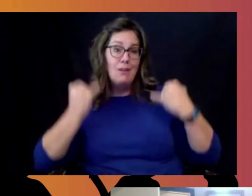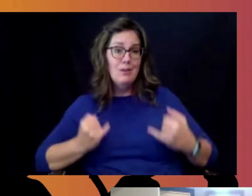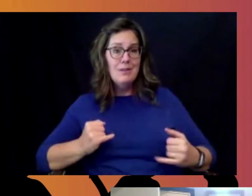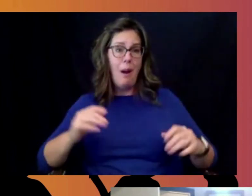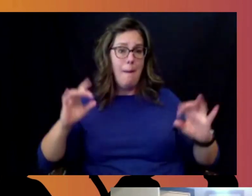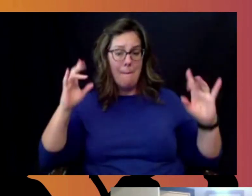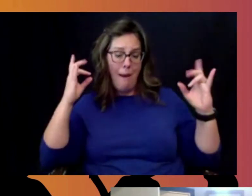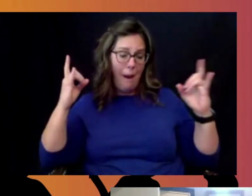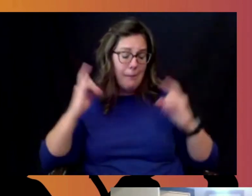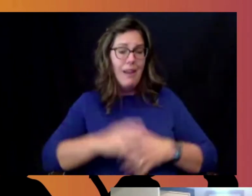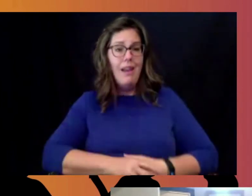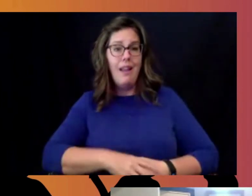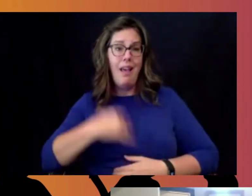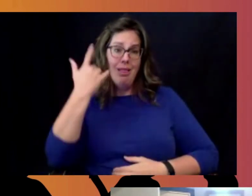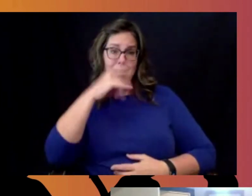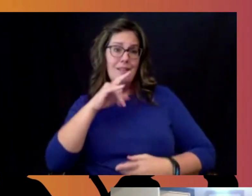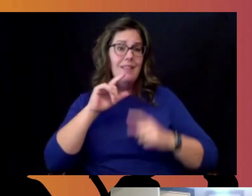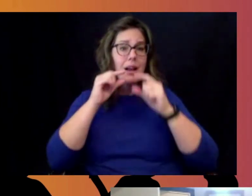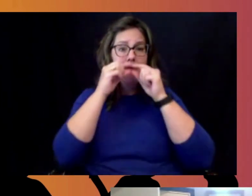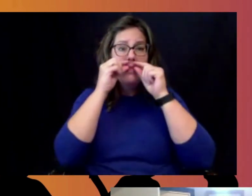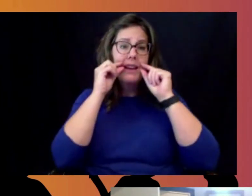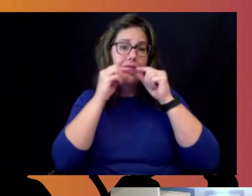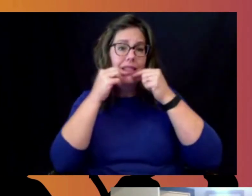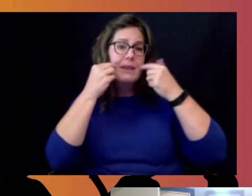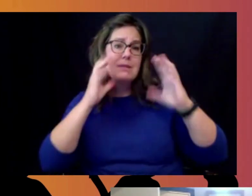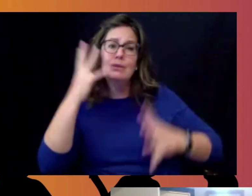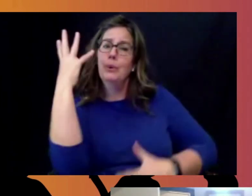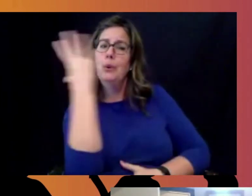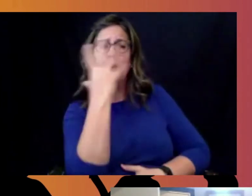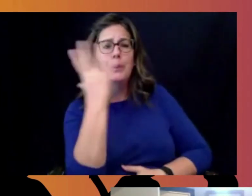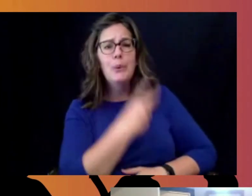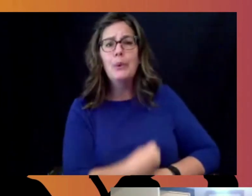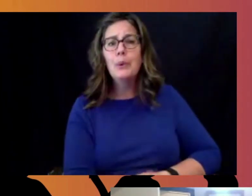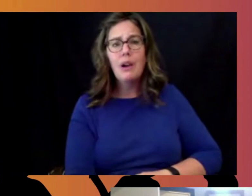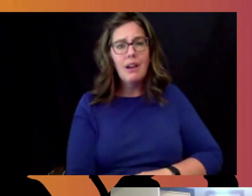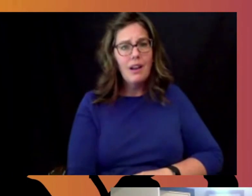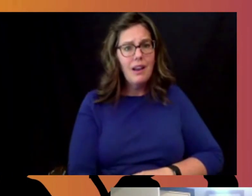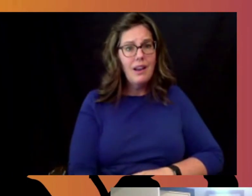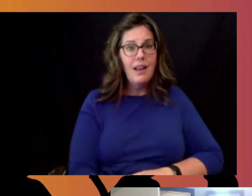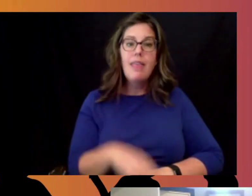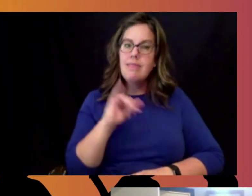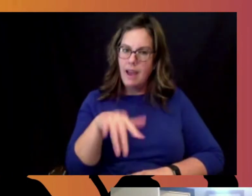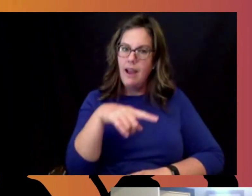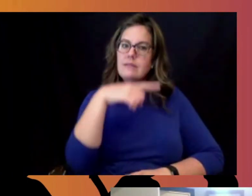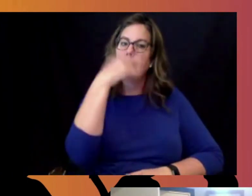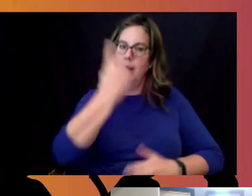look at my curls look at my thick lips yes like that's black love that's bold